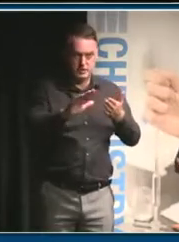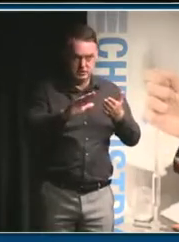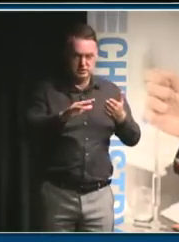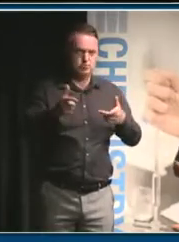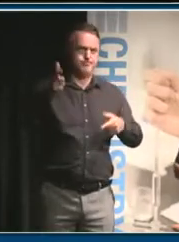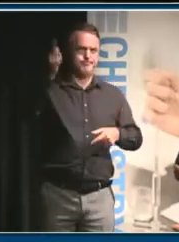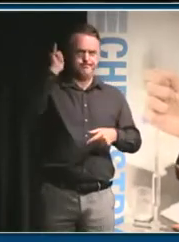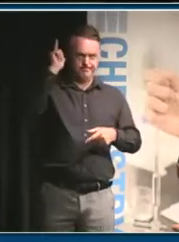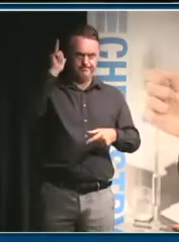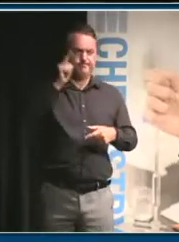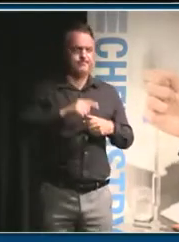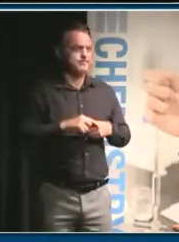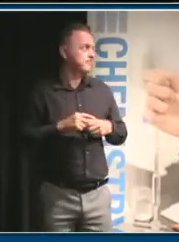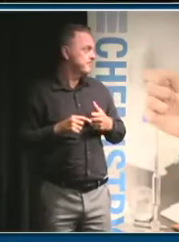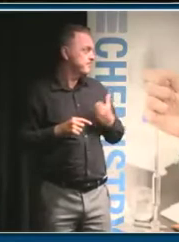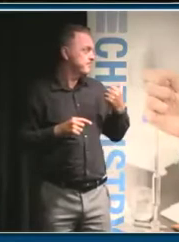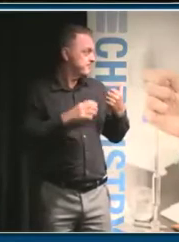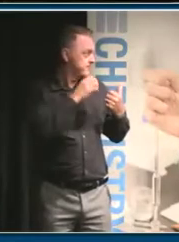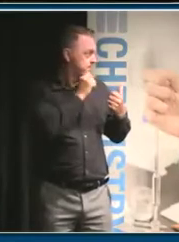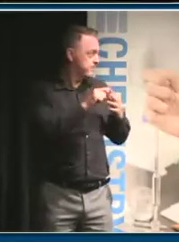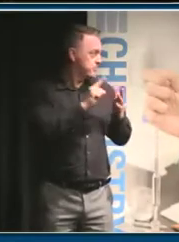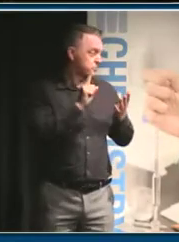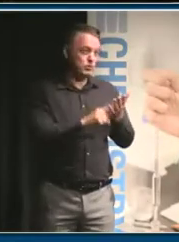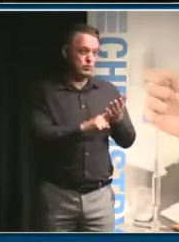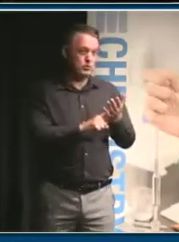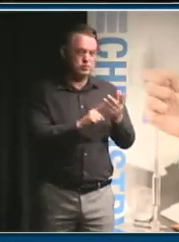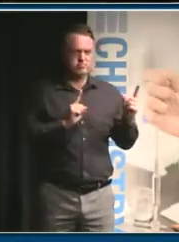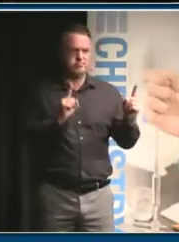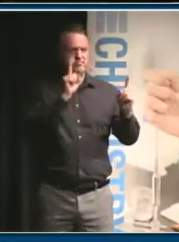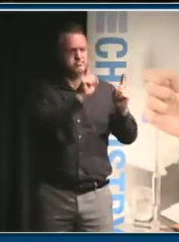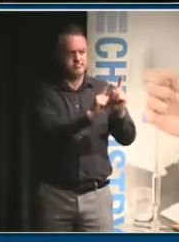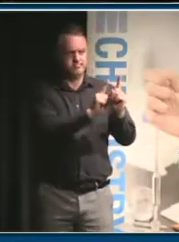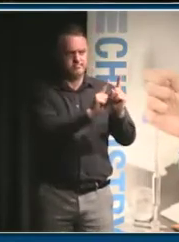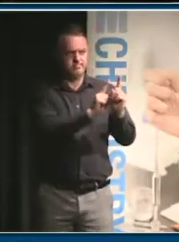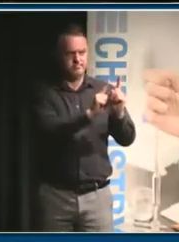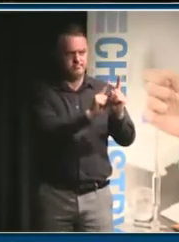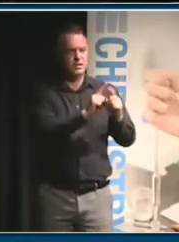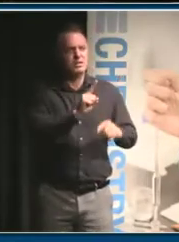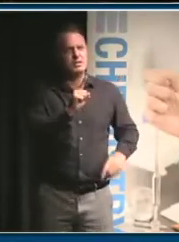Toxics. This guy named Paul Anastas. Wait a minute… Remember the kid that I followed